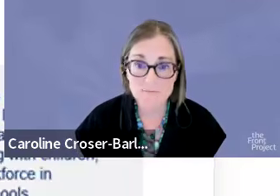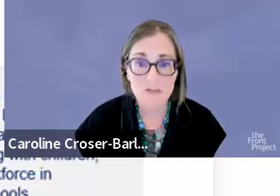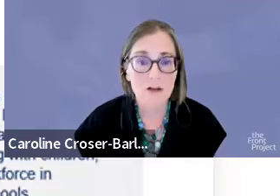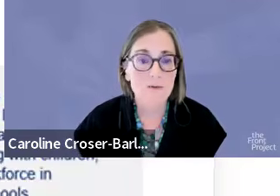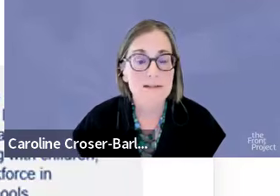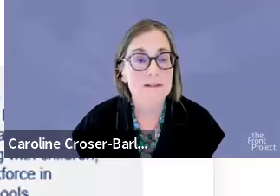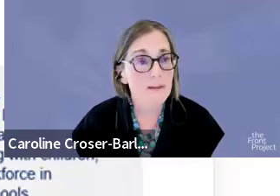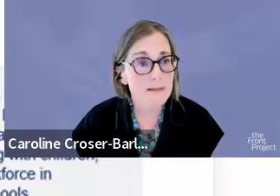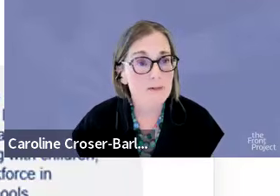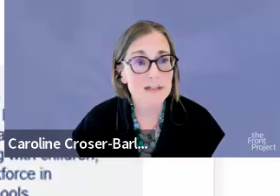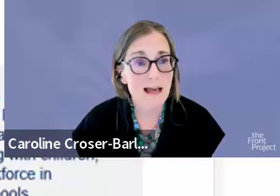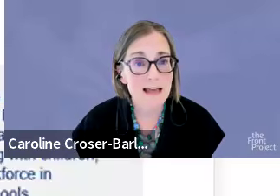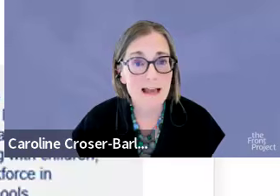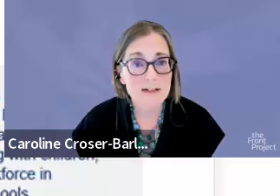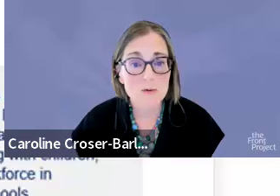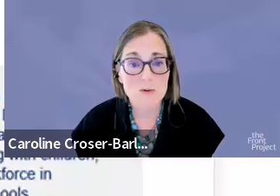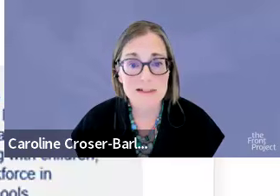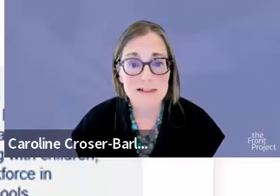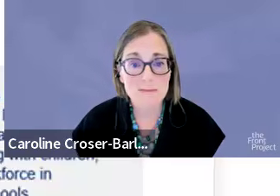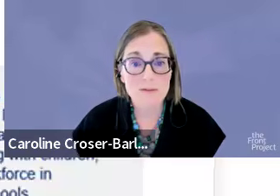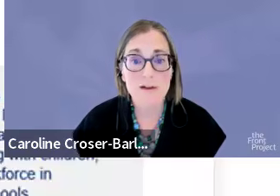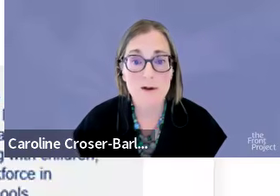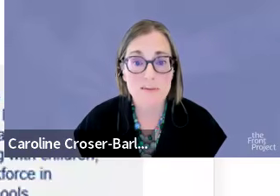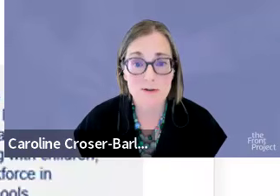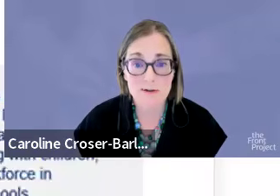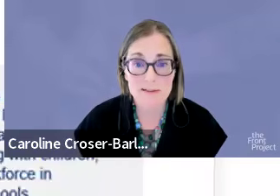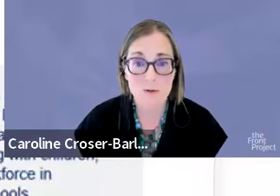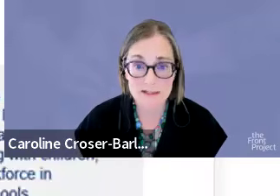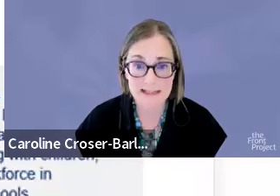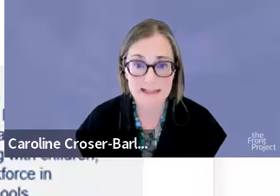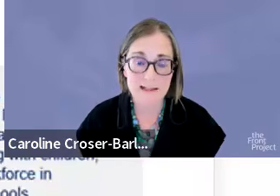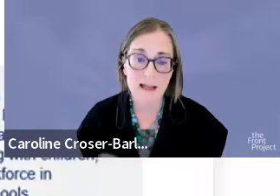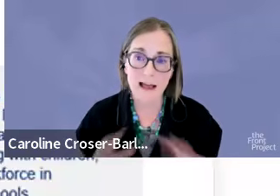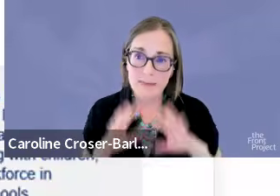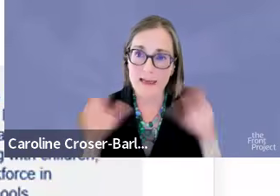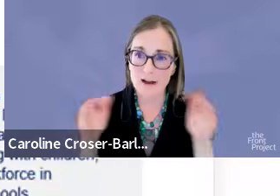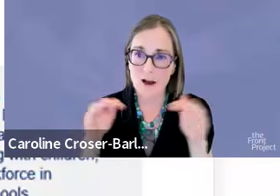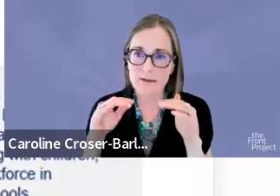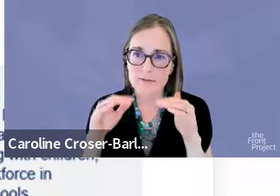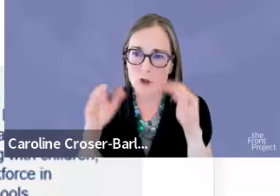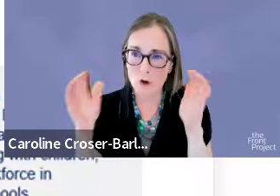under with developmental delay and/or autism with low to moderate support needs. And that, kind of,